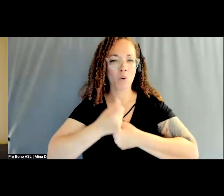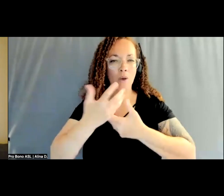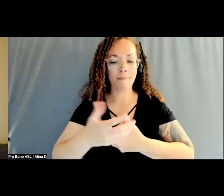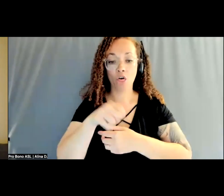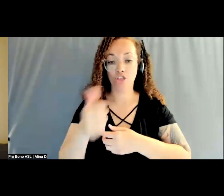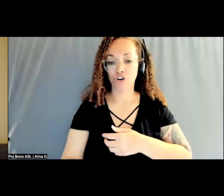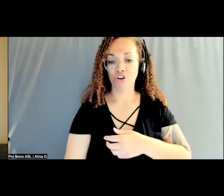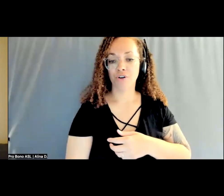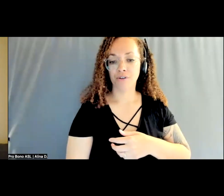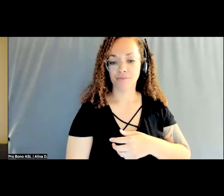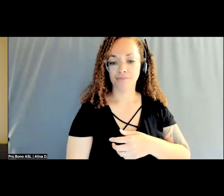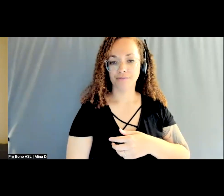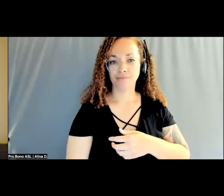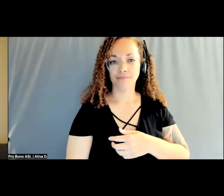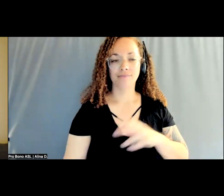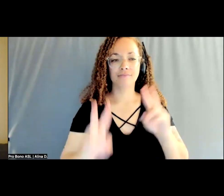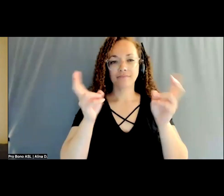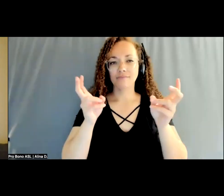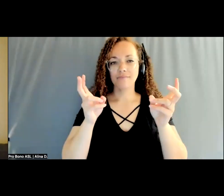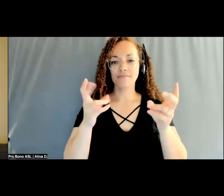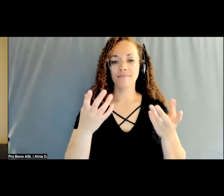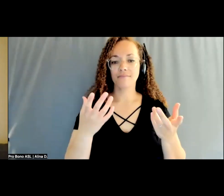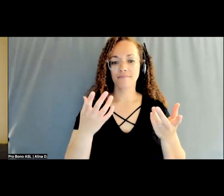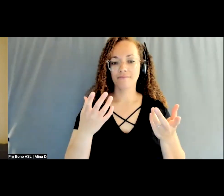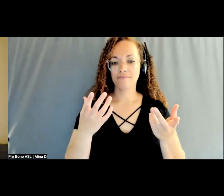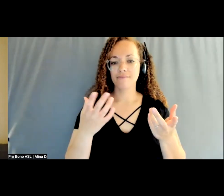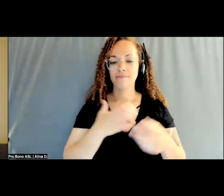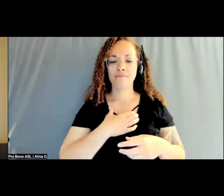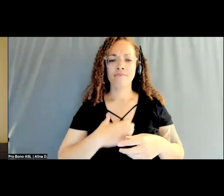a desire for otherwise air than what is and what has been given